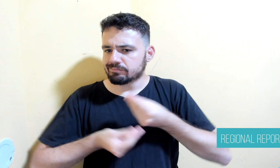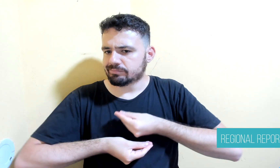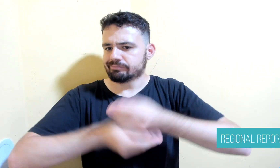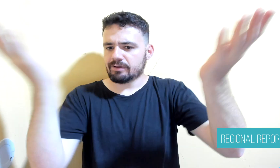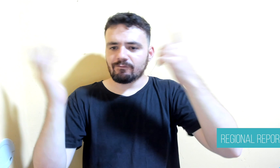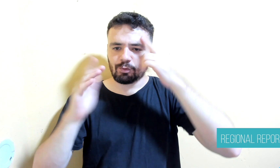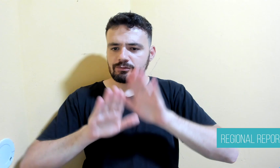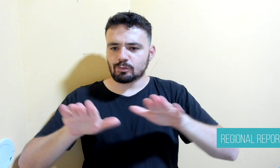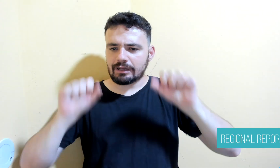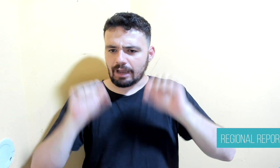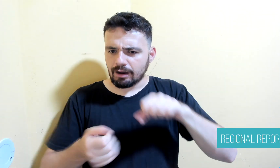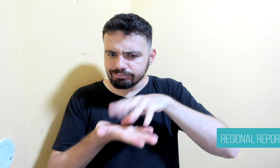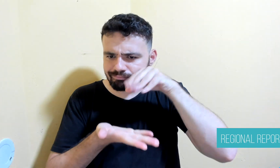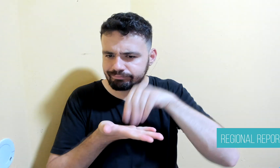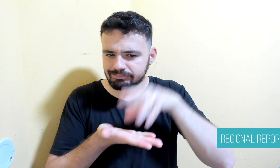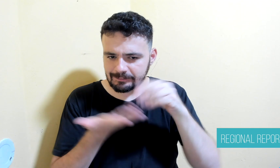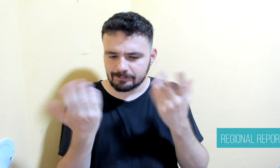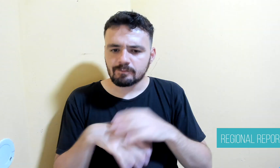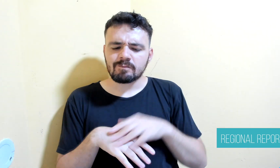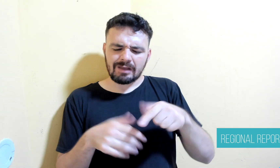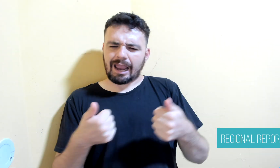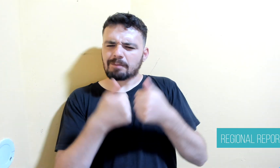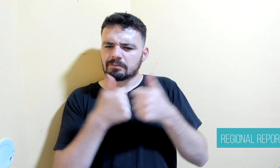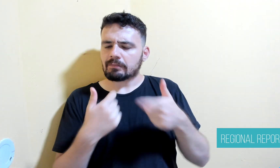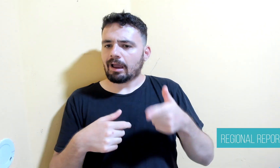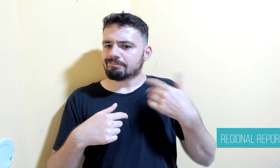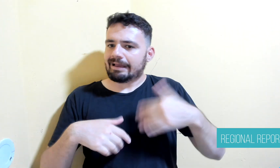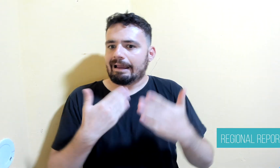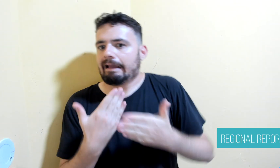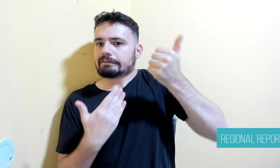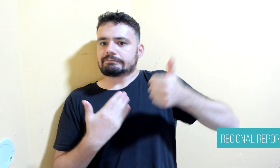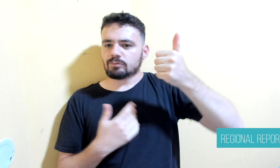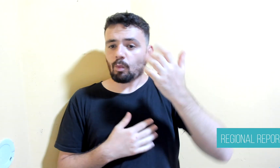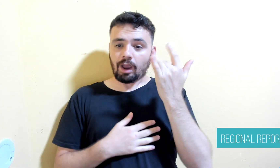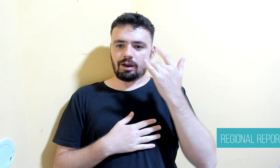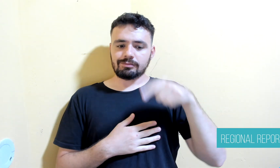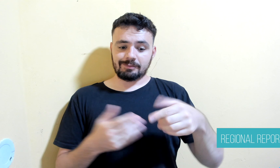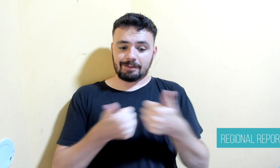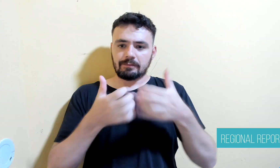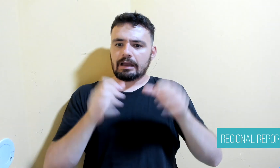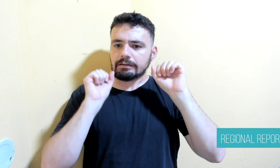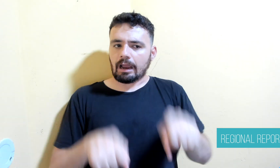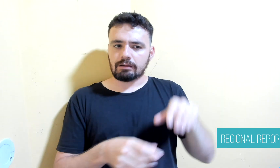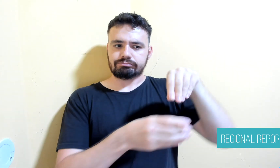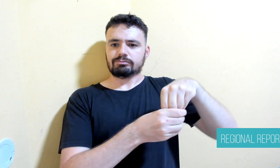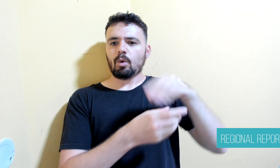is recorded so that the therapist has the information